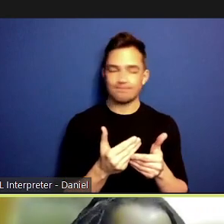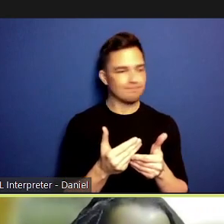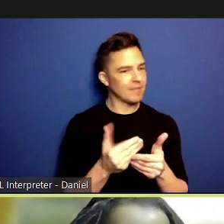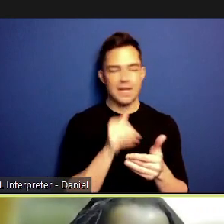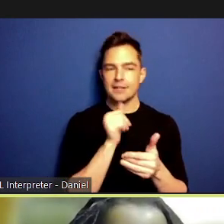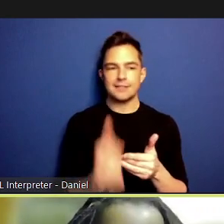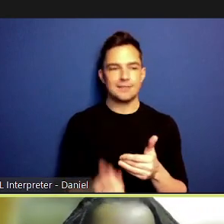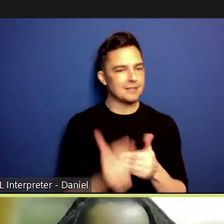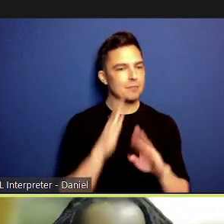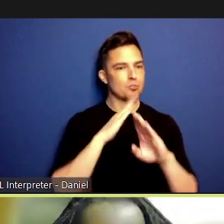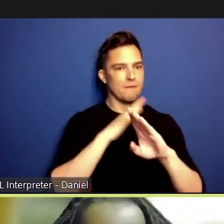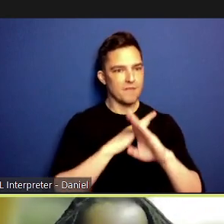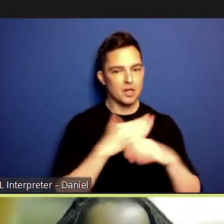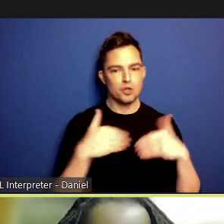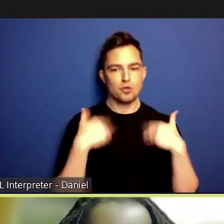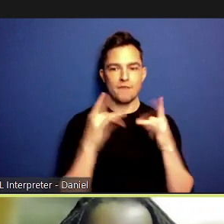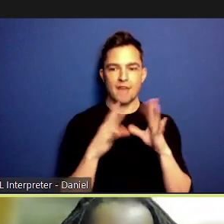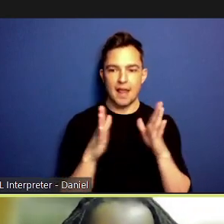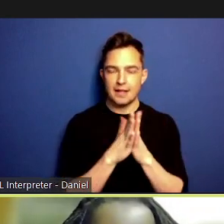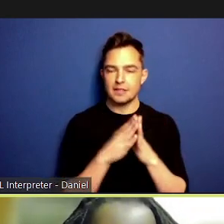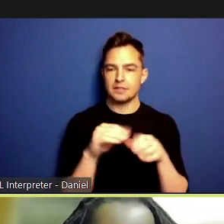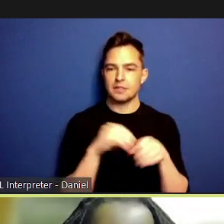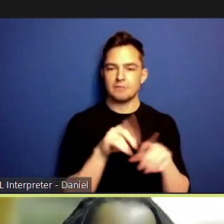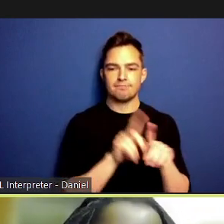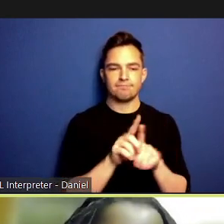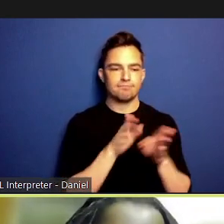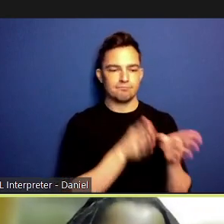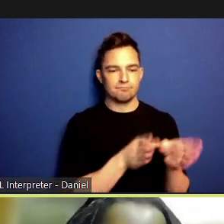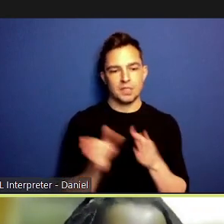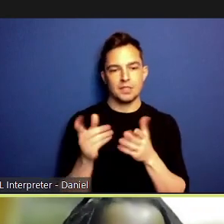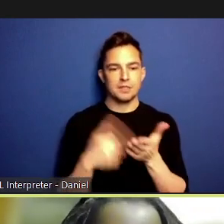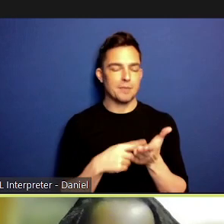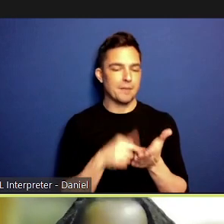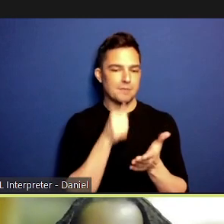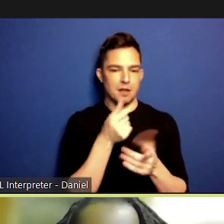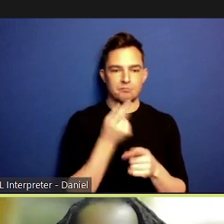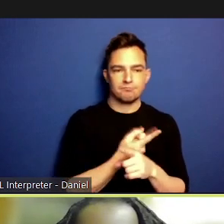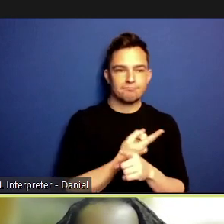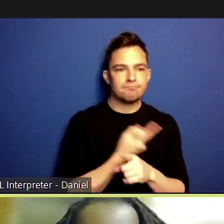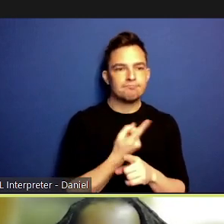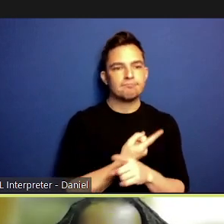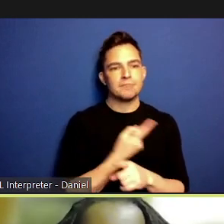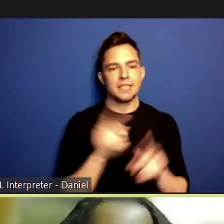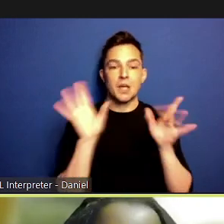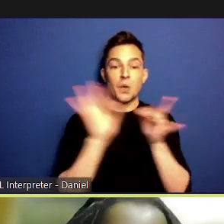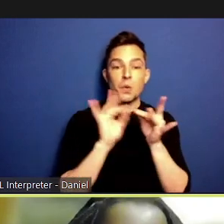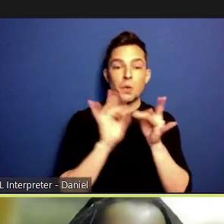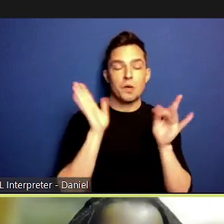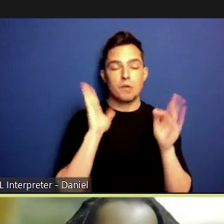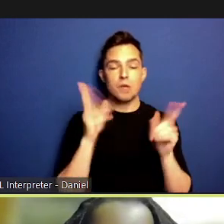prevent youth violence in the ways that sometimes it's incorrectly touted to. So surveillance